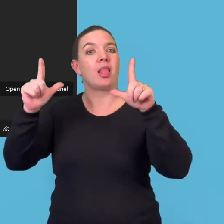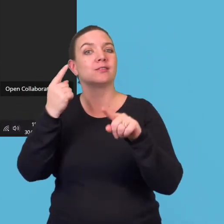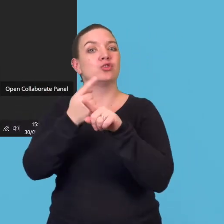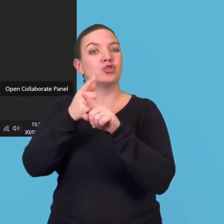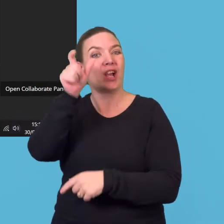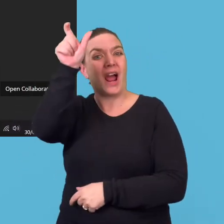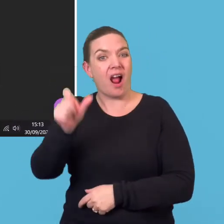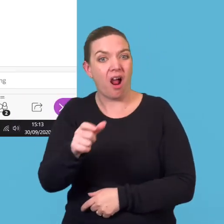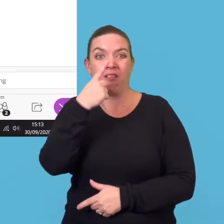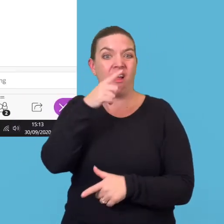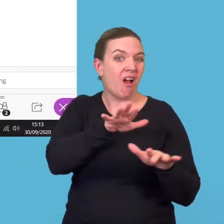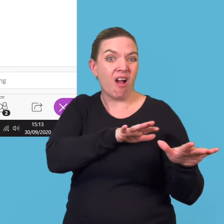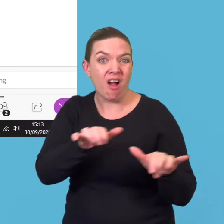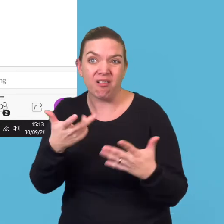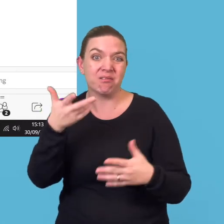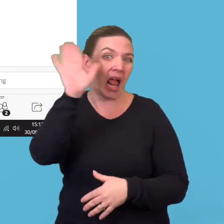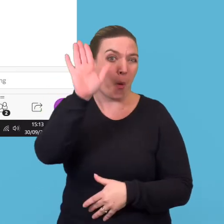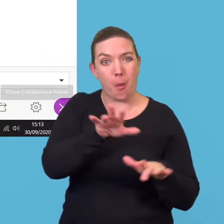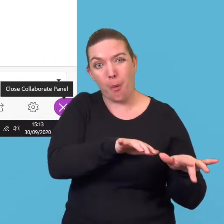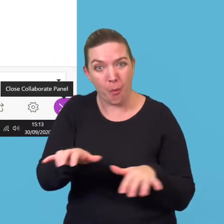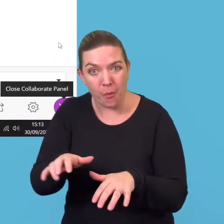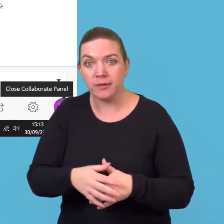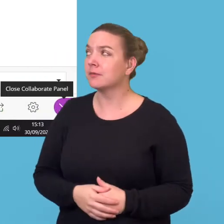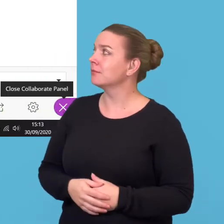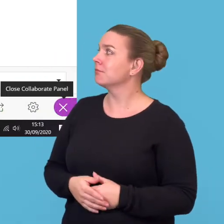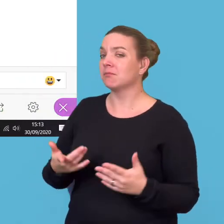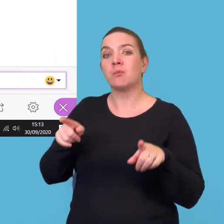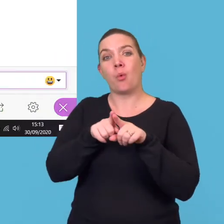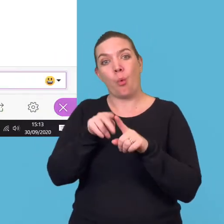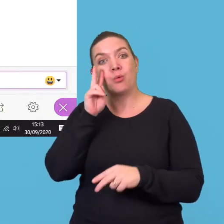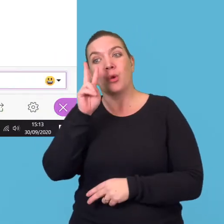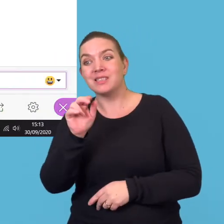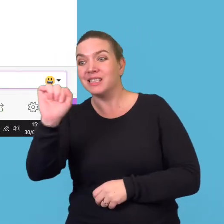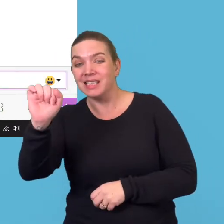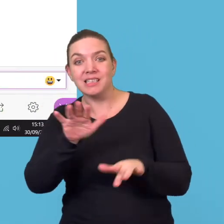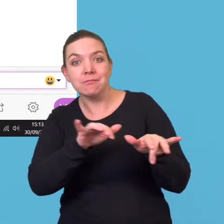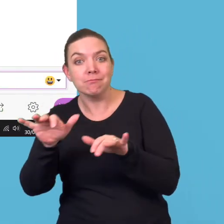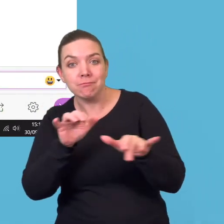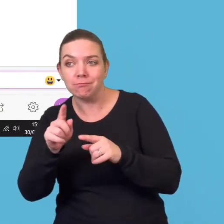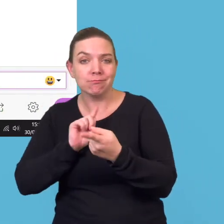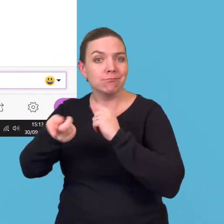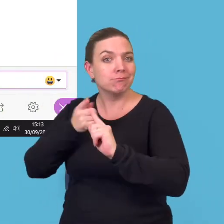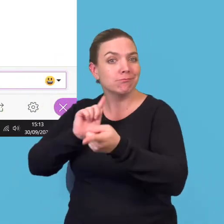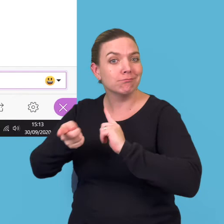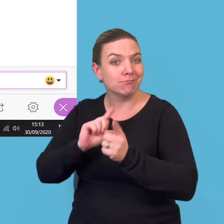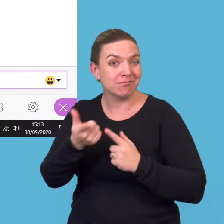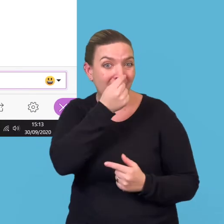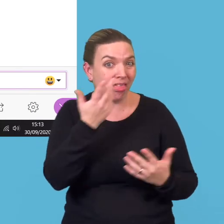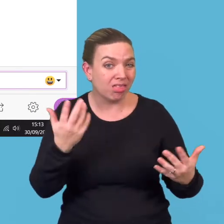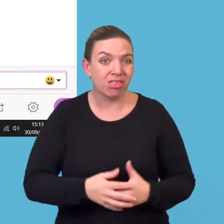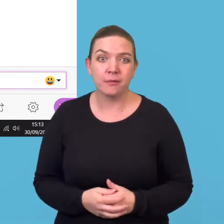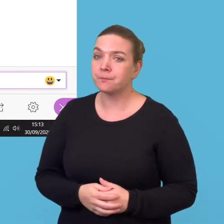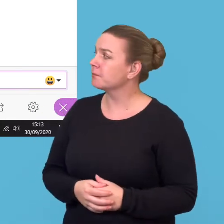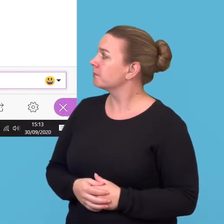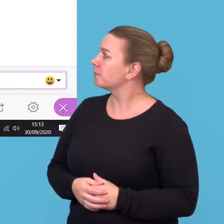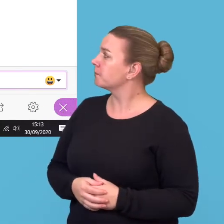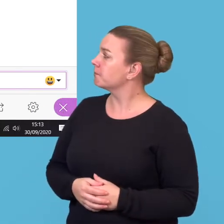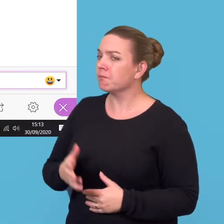This will open up your chat box where you can type in to say hello, and you can also see messages from other people.